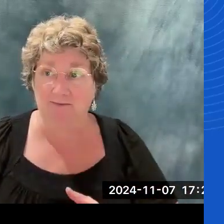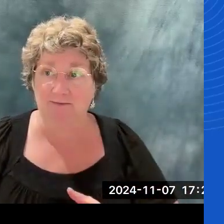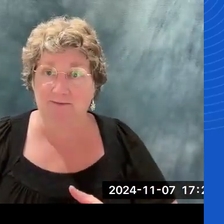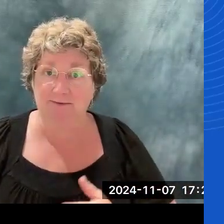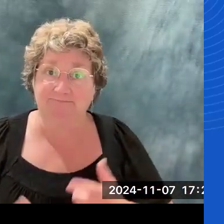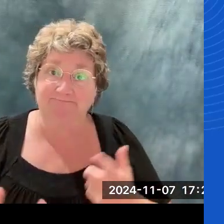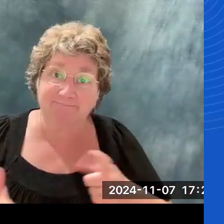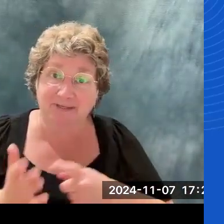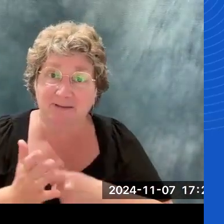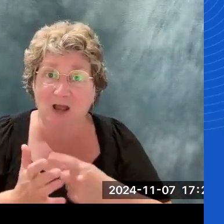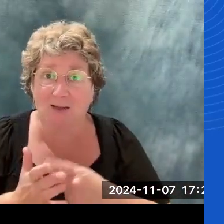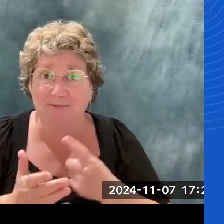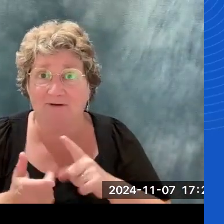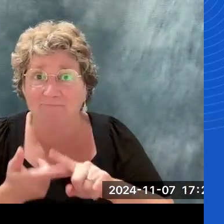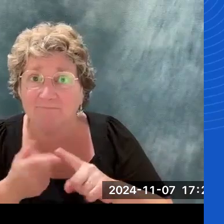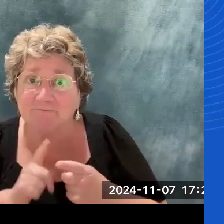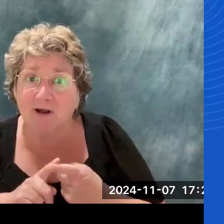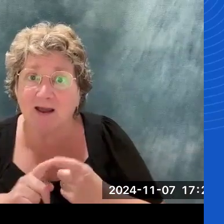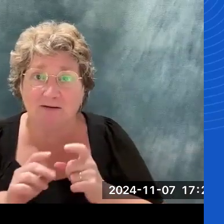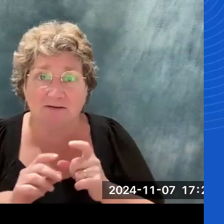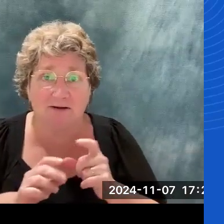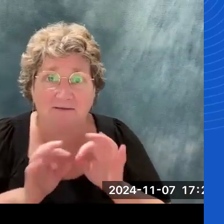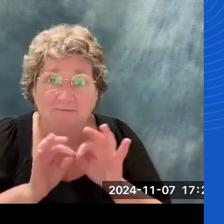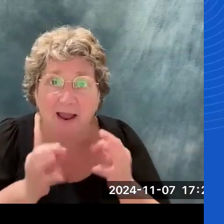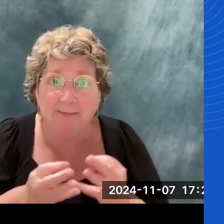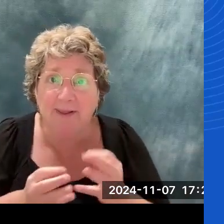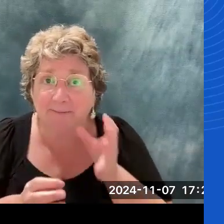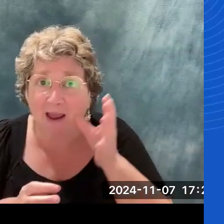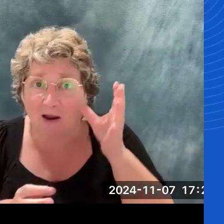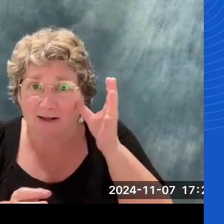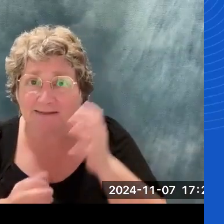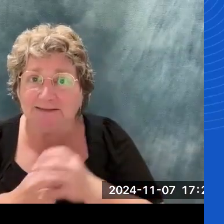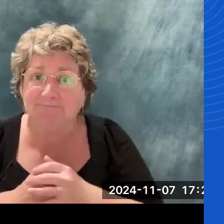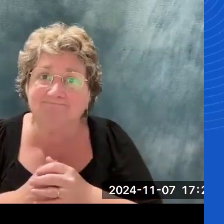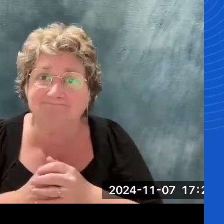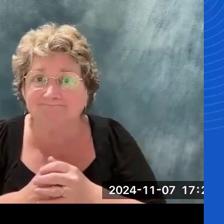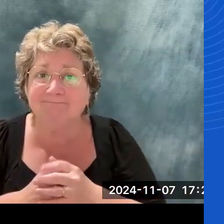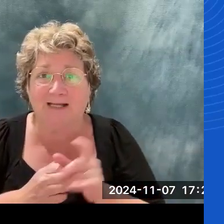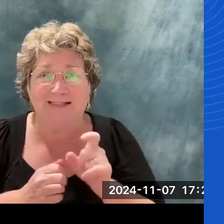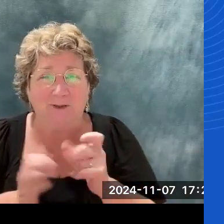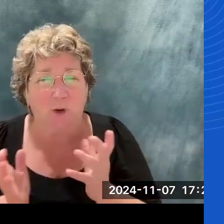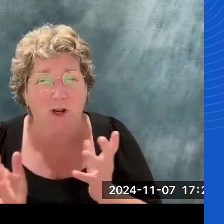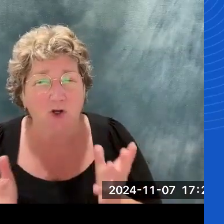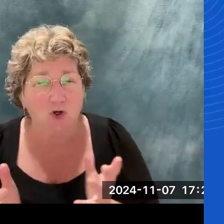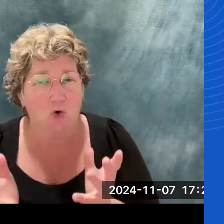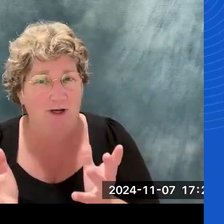we need to be able to then encourage that support and resources outside of maybe just what we can do.